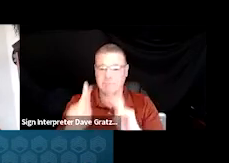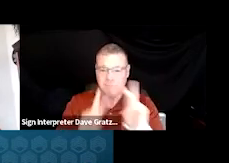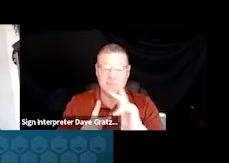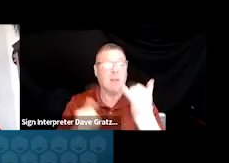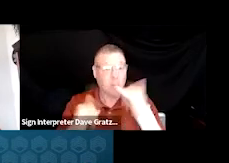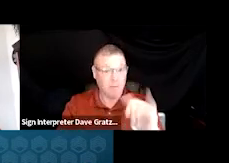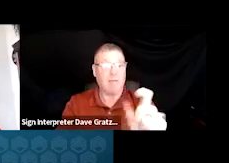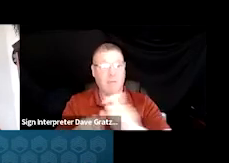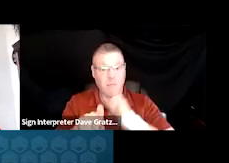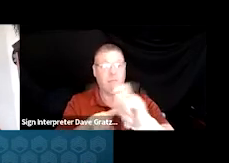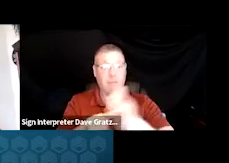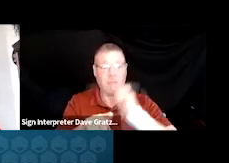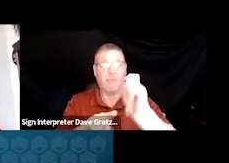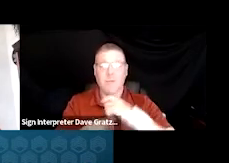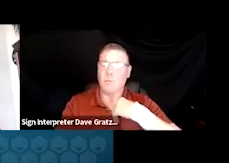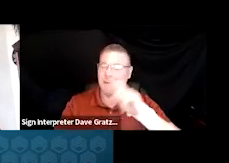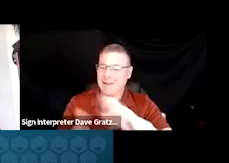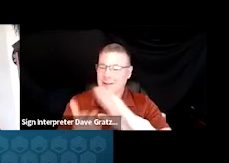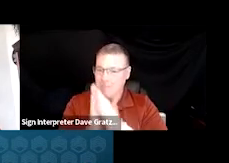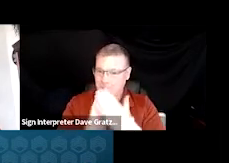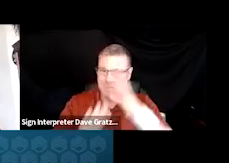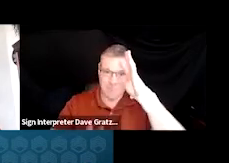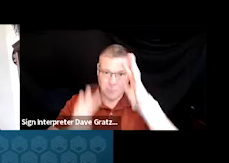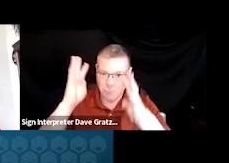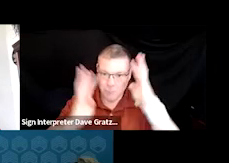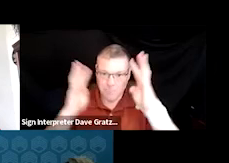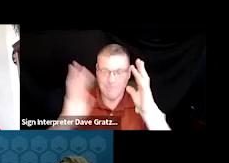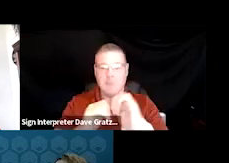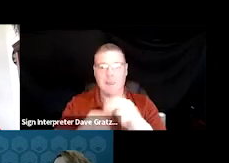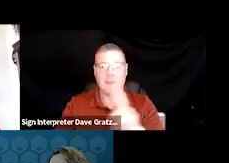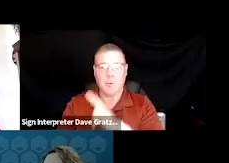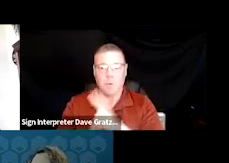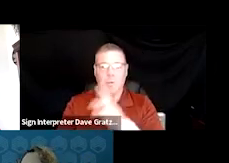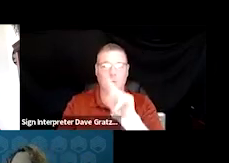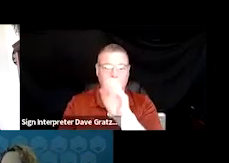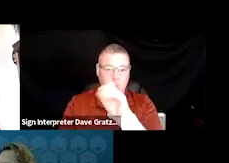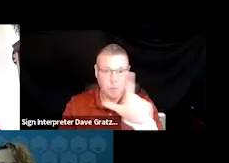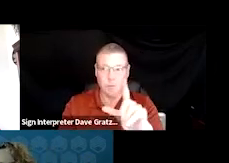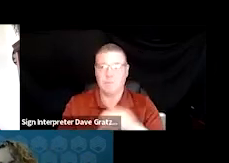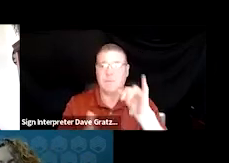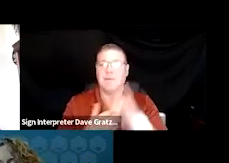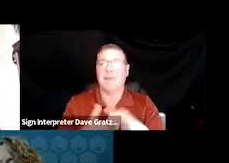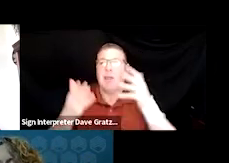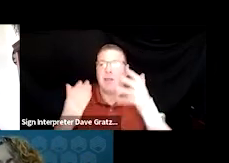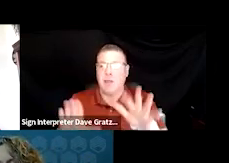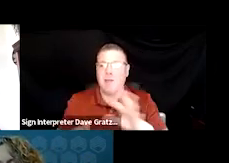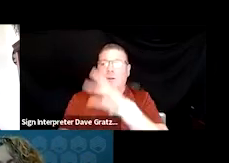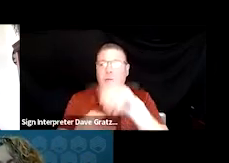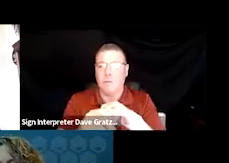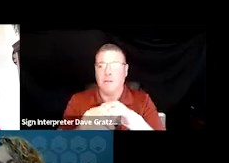So we need to be creative around how we can use the tools that are already within our organization,